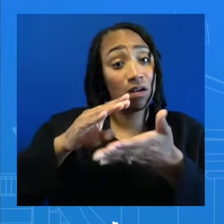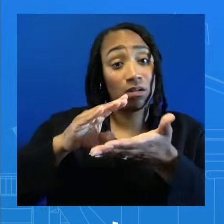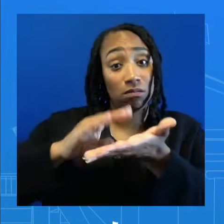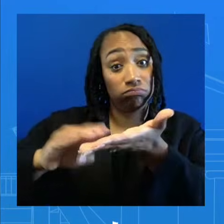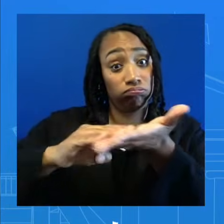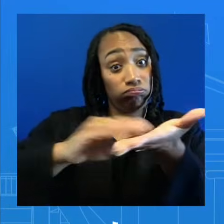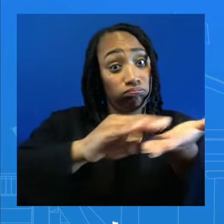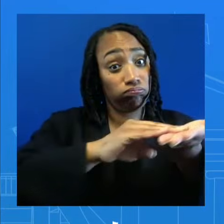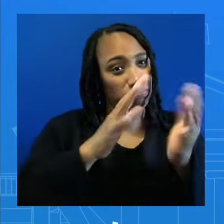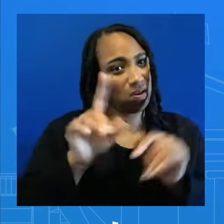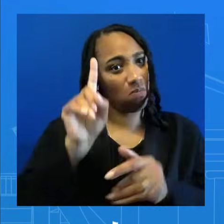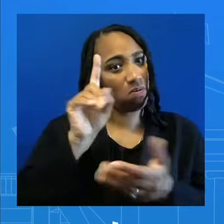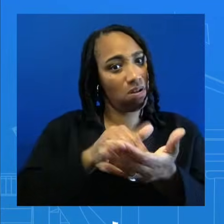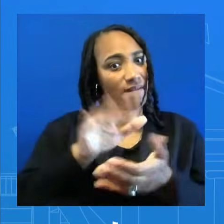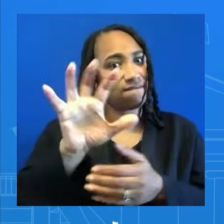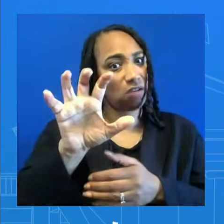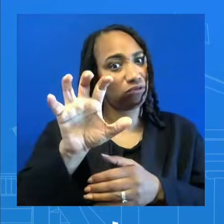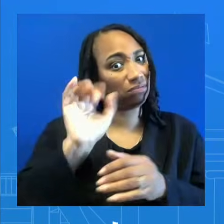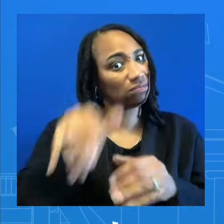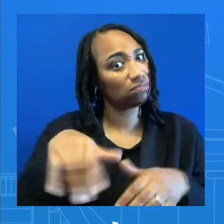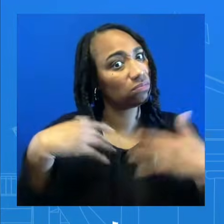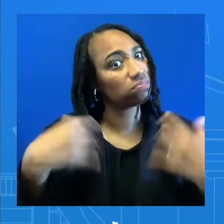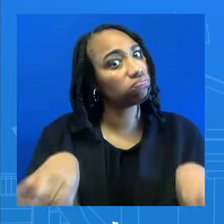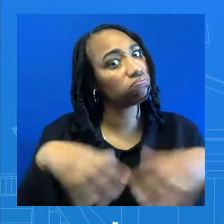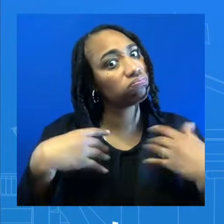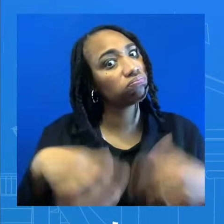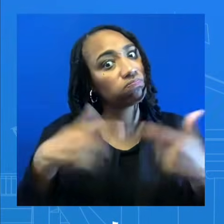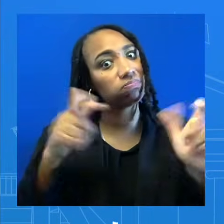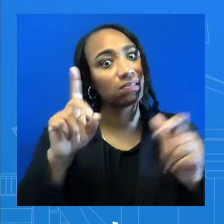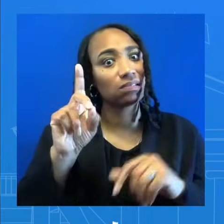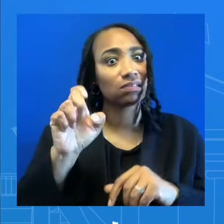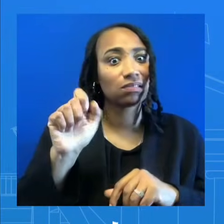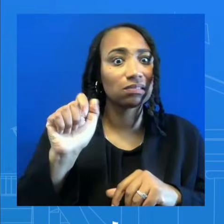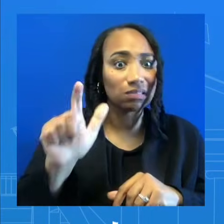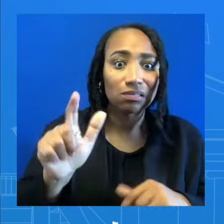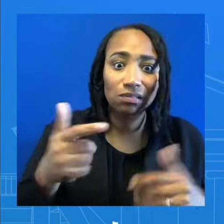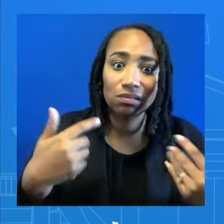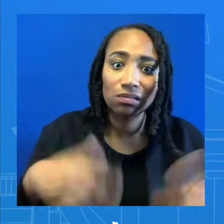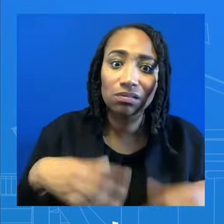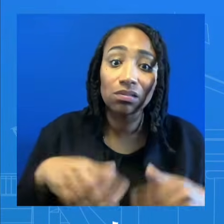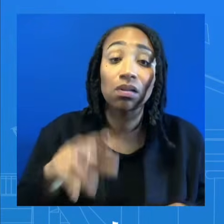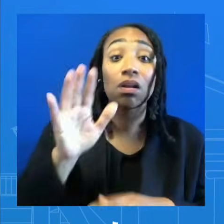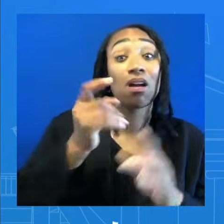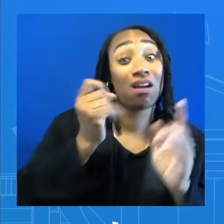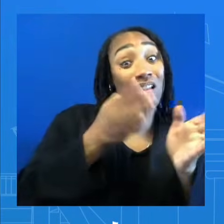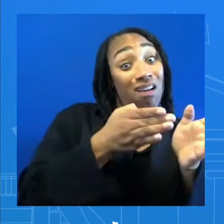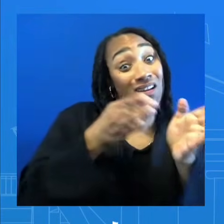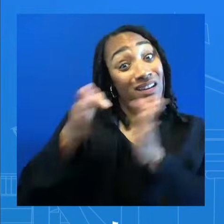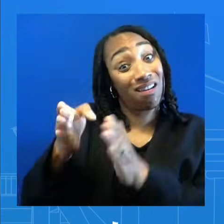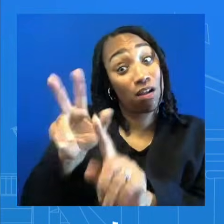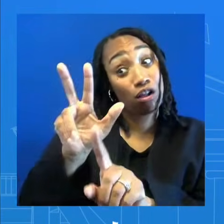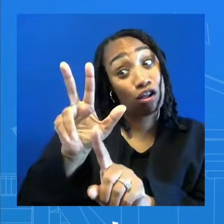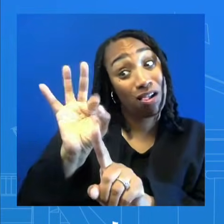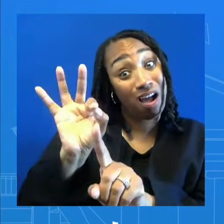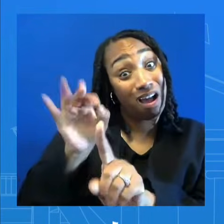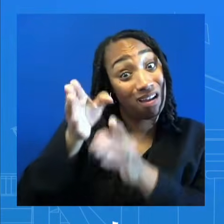Thirty-nine individuals are -- were, certainly, pardoned, were -- who were convicted of nonviolent crimes.